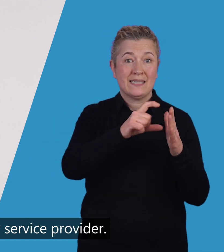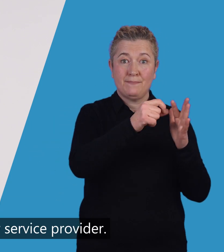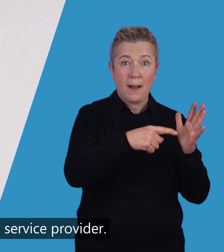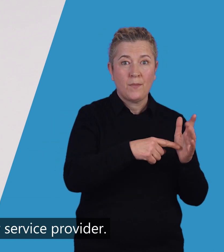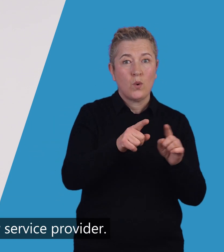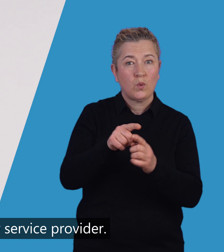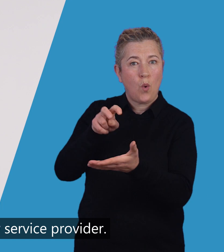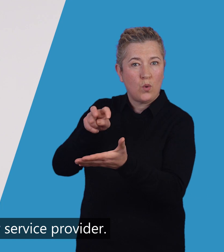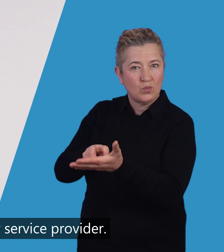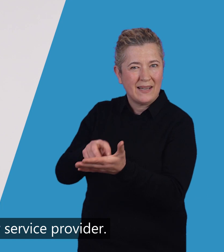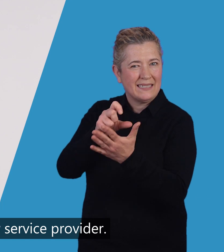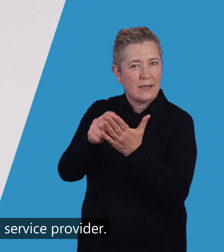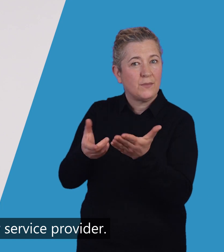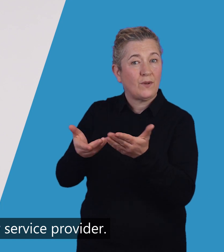and the contracted disability service provider.